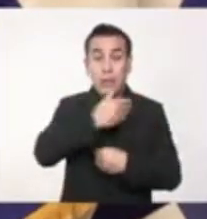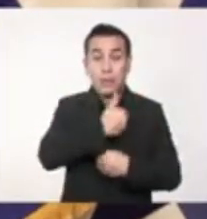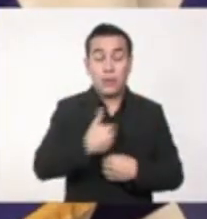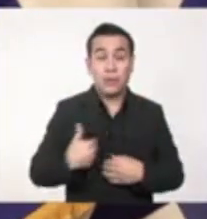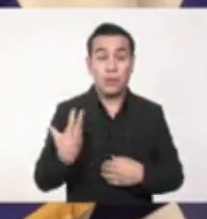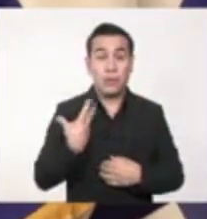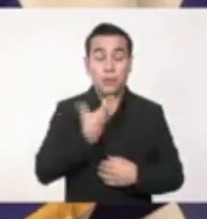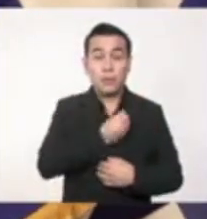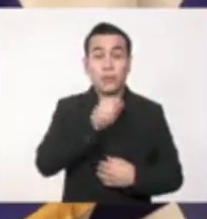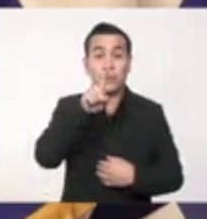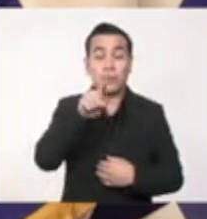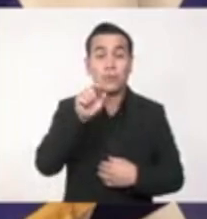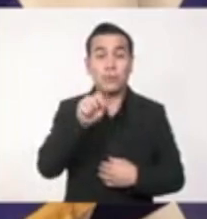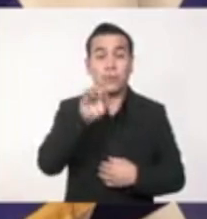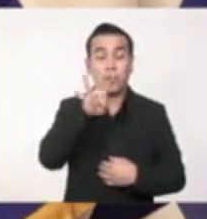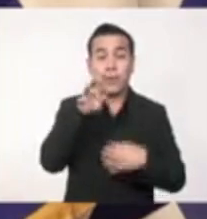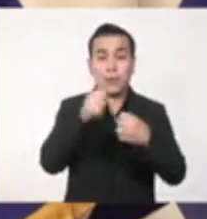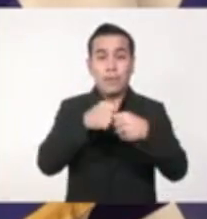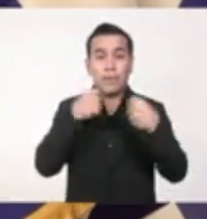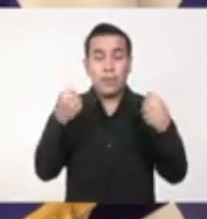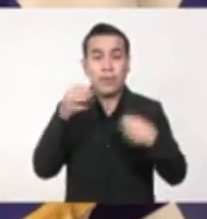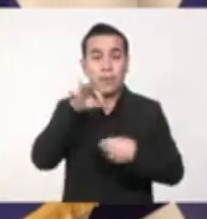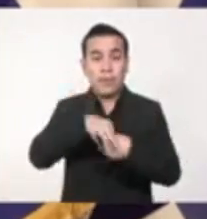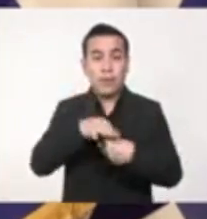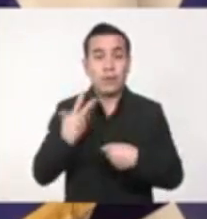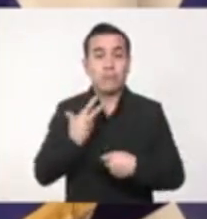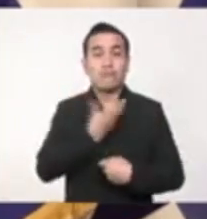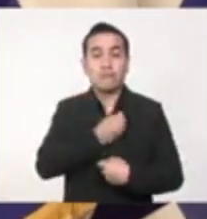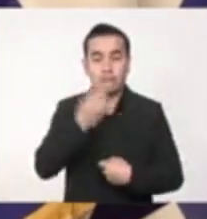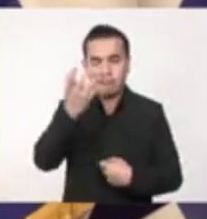four million votes, with that we win, and that one point